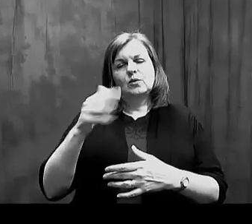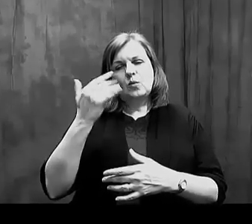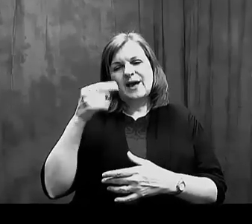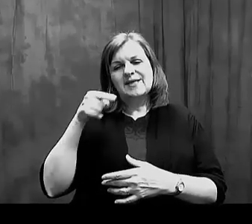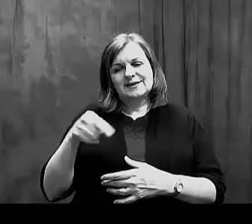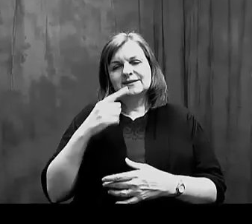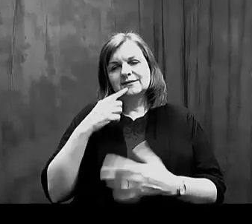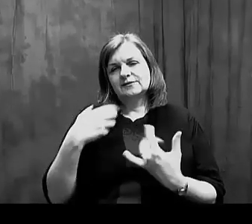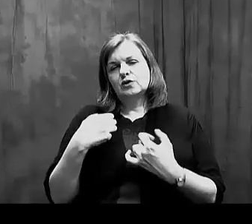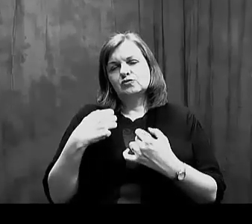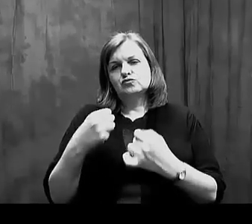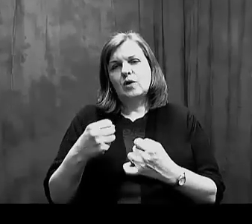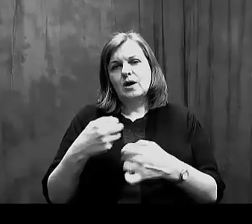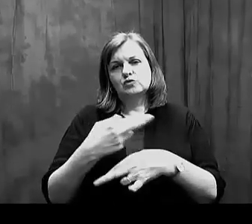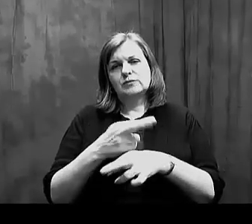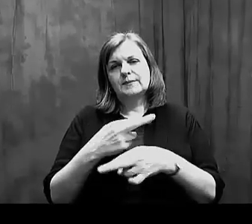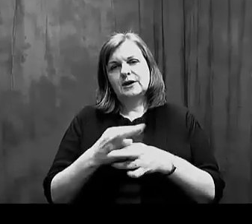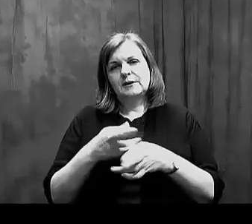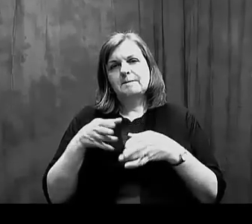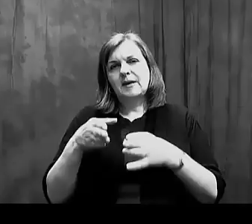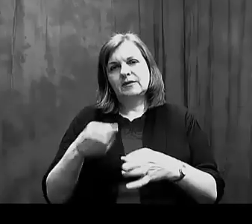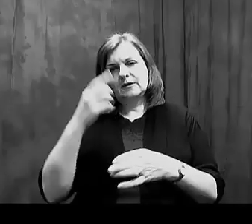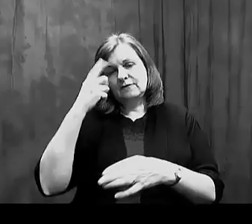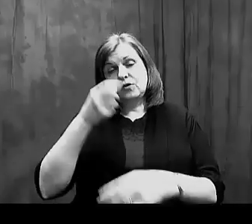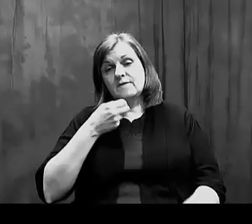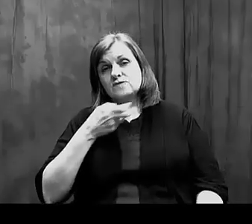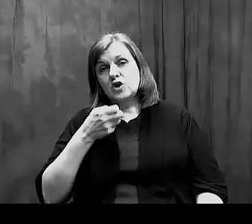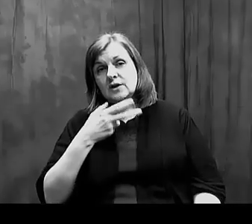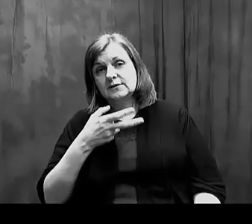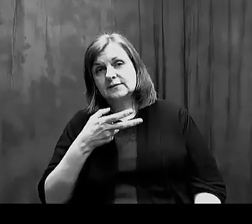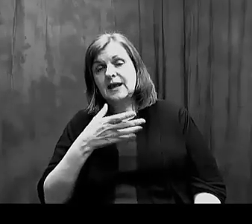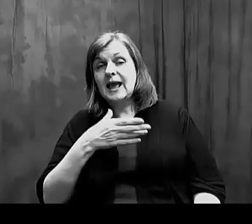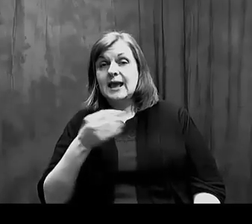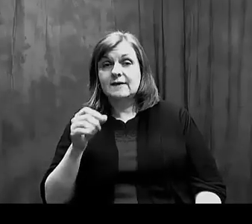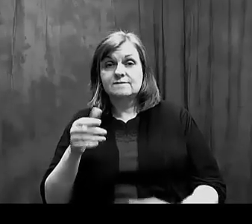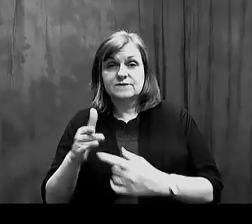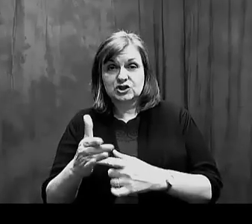evolution - why this is the stronger reproduction mechanism for the frogs and